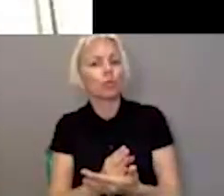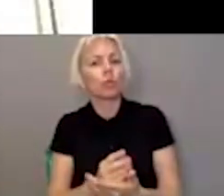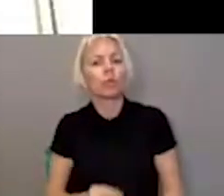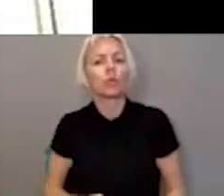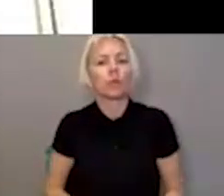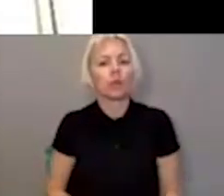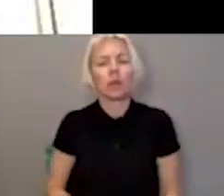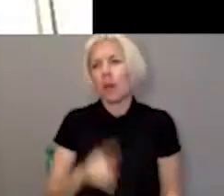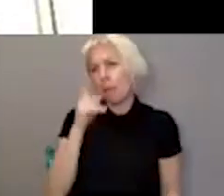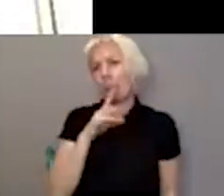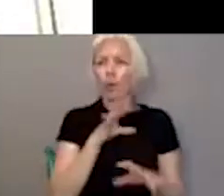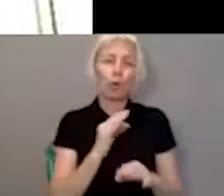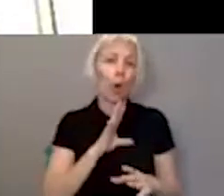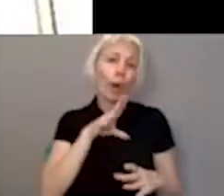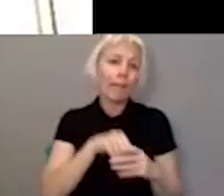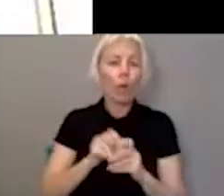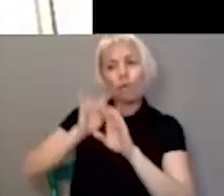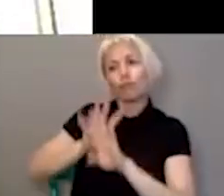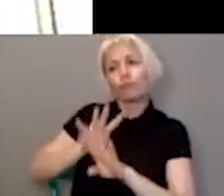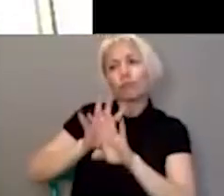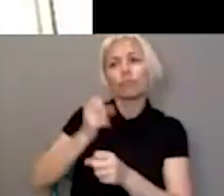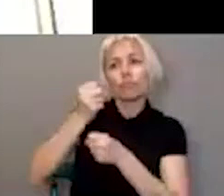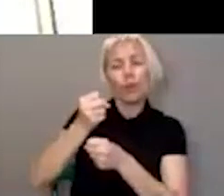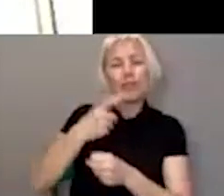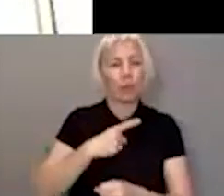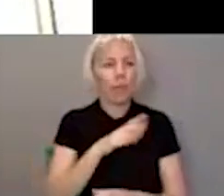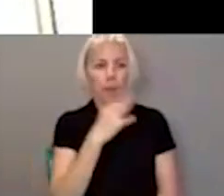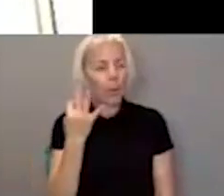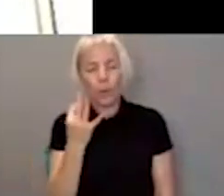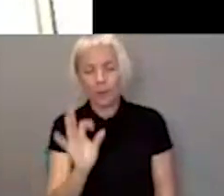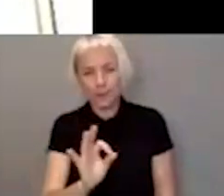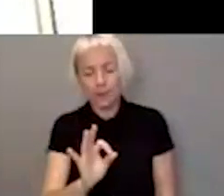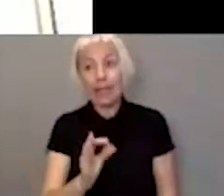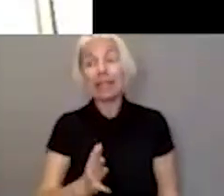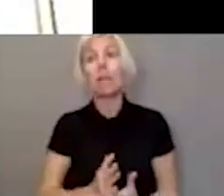some of the major impacts on Aboriginal people, they are high incarceration rates, they are